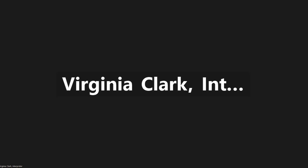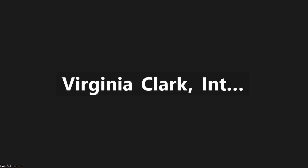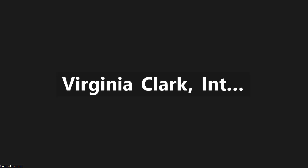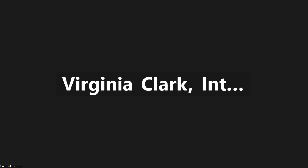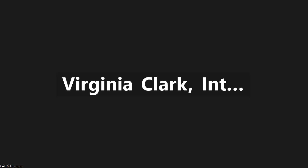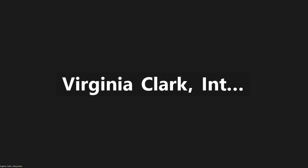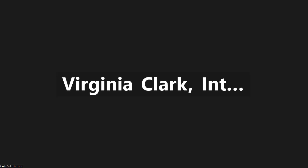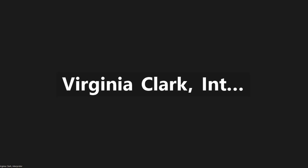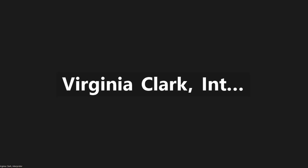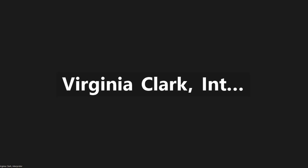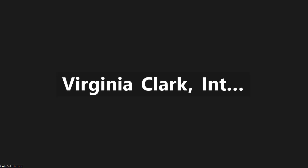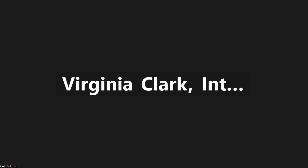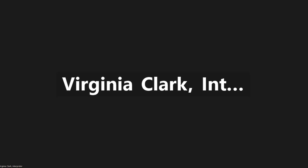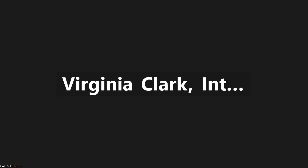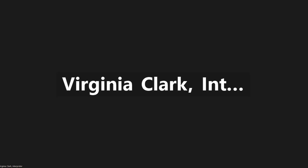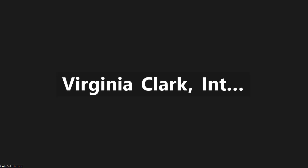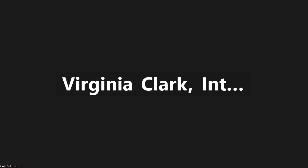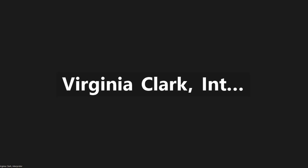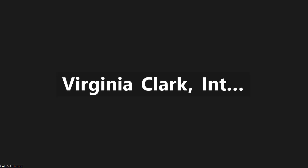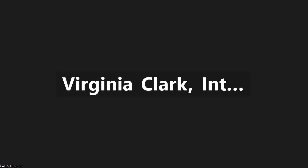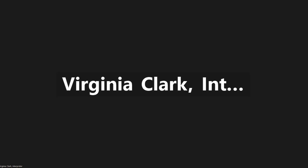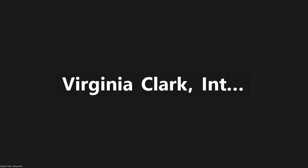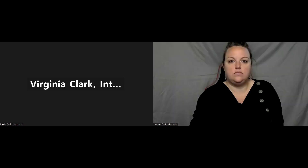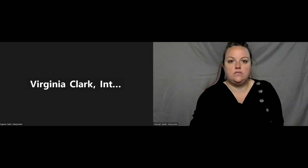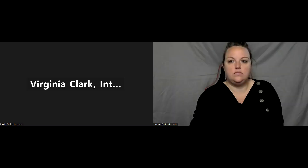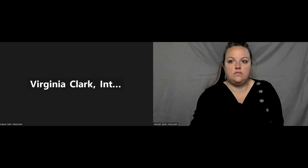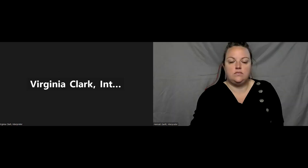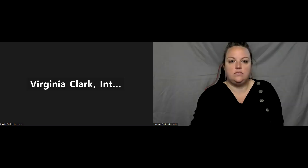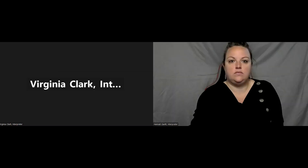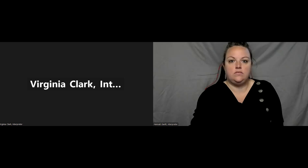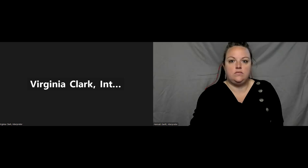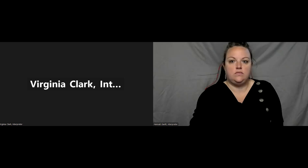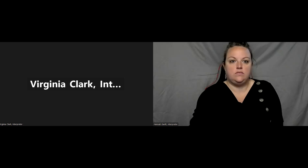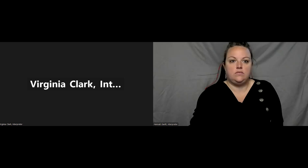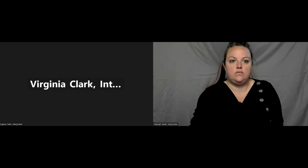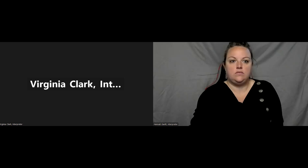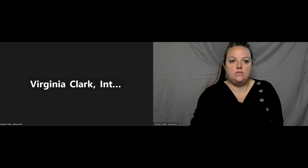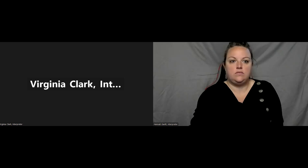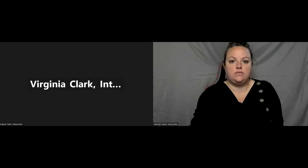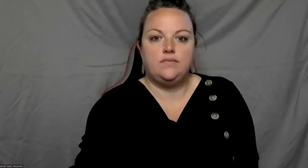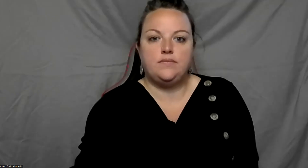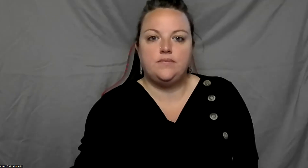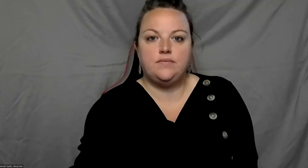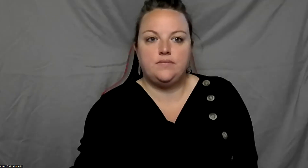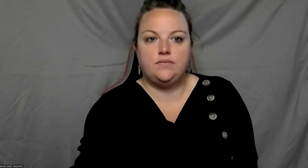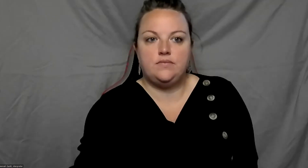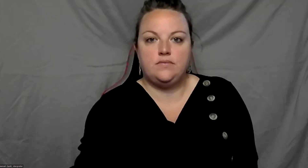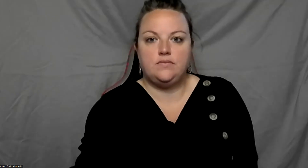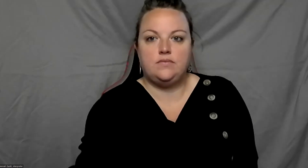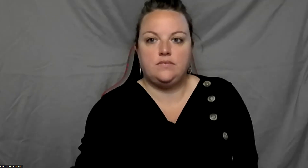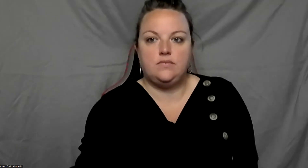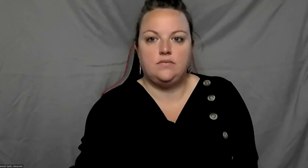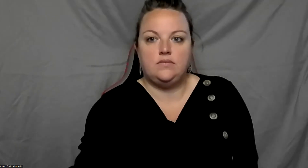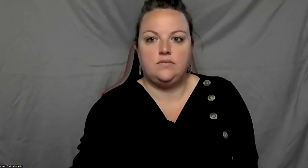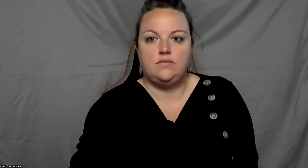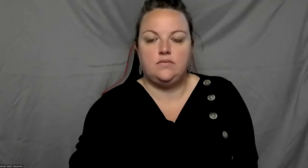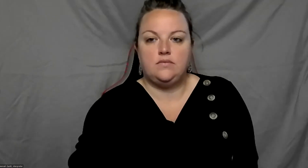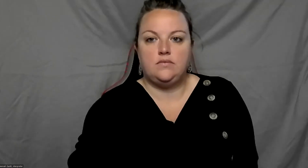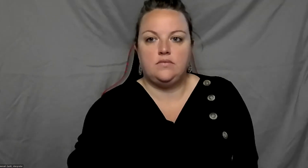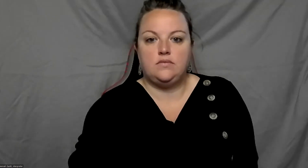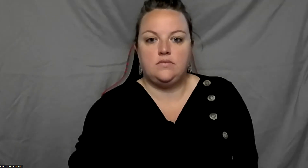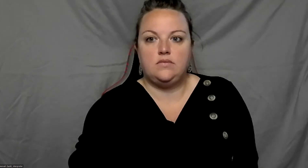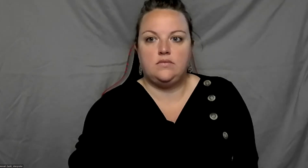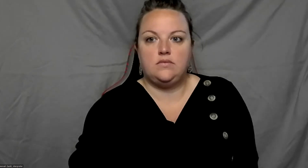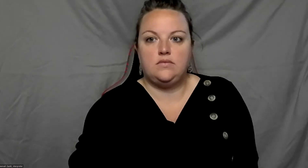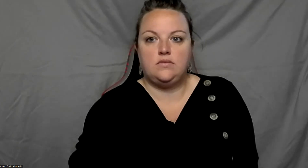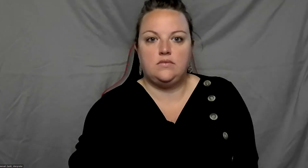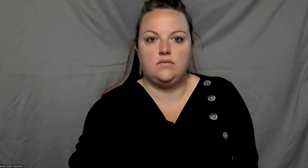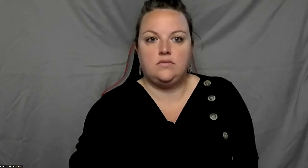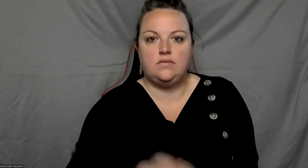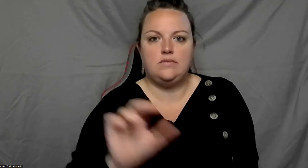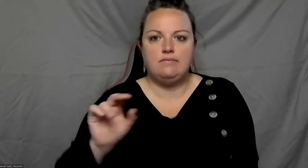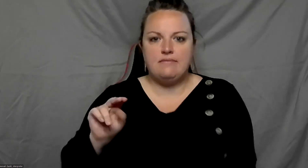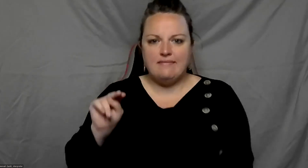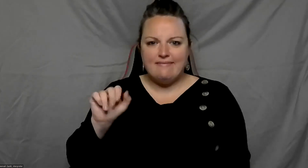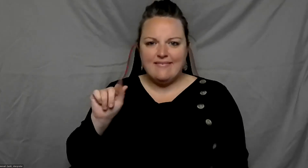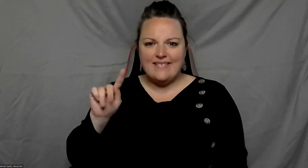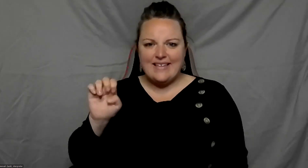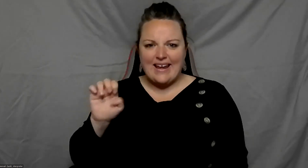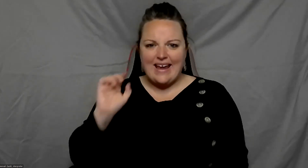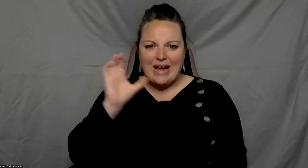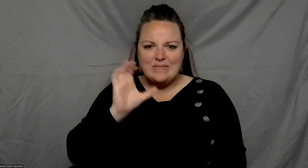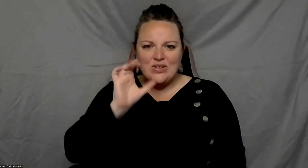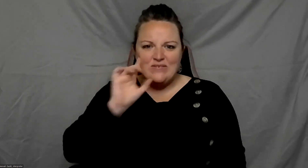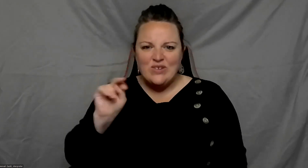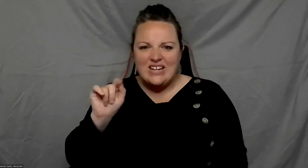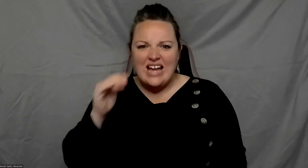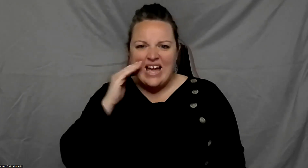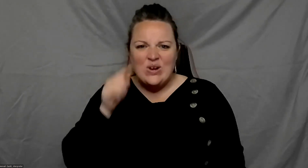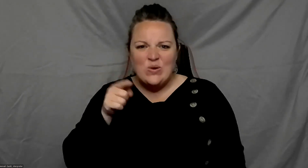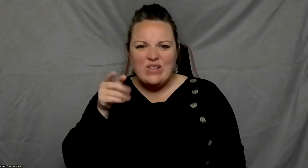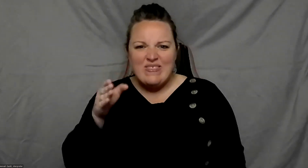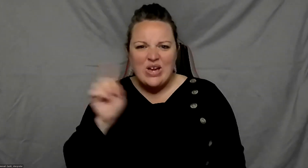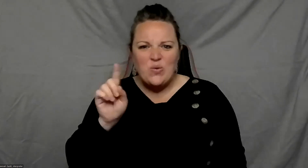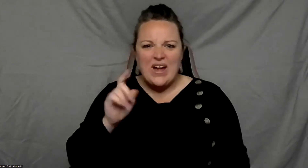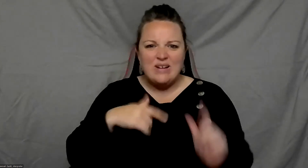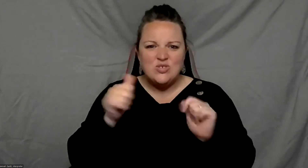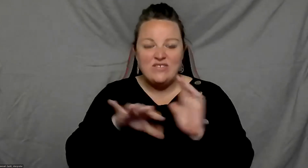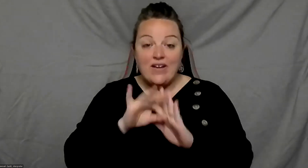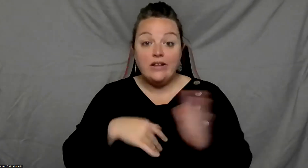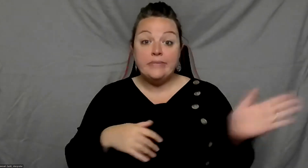Are we good? >> Looking for Nate. I know you're there.